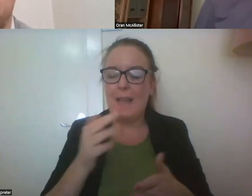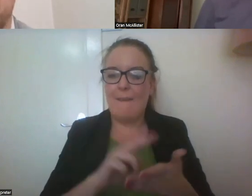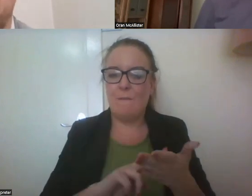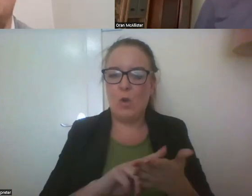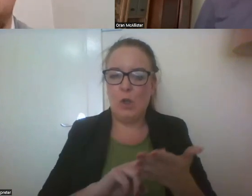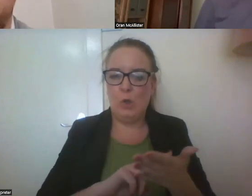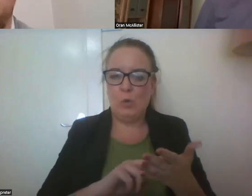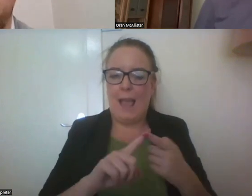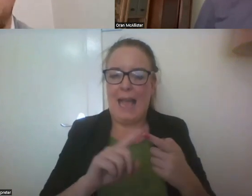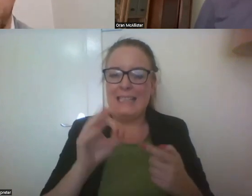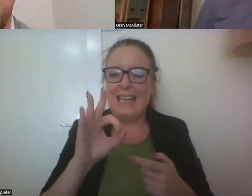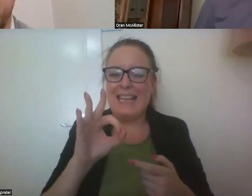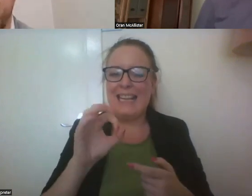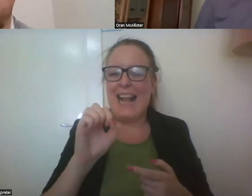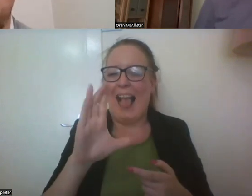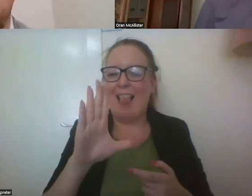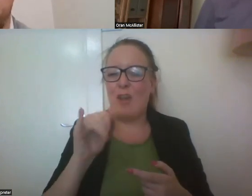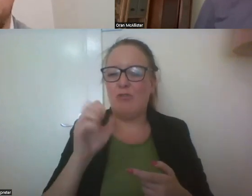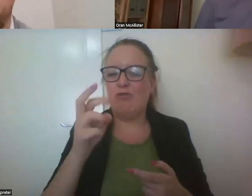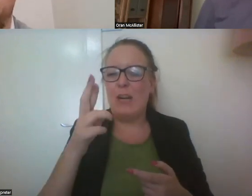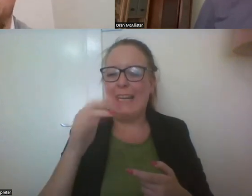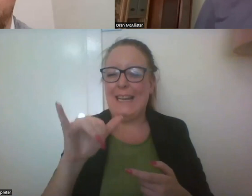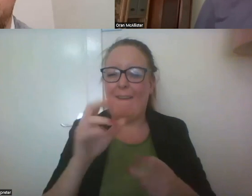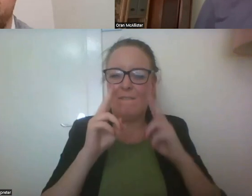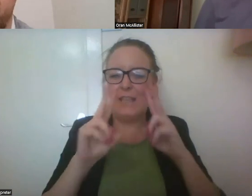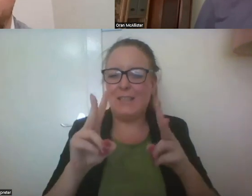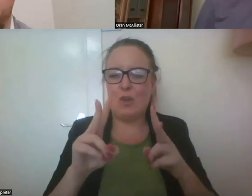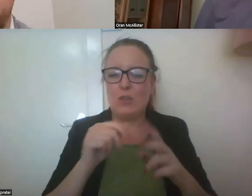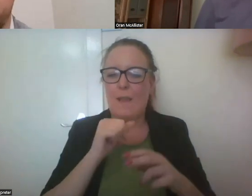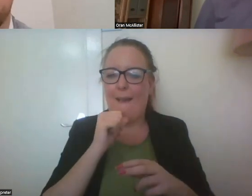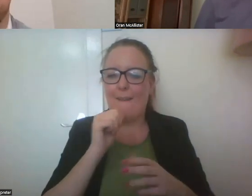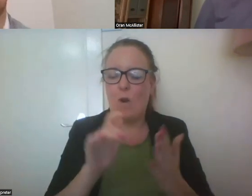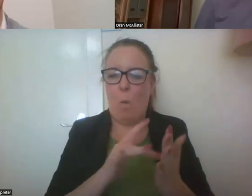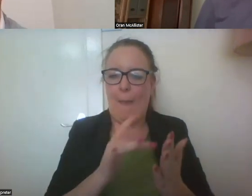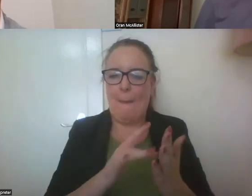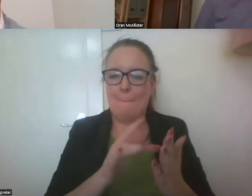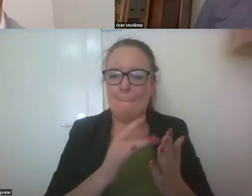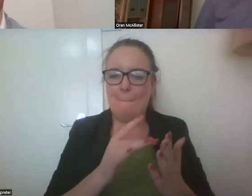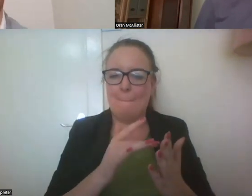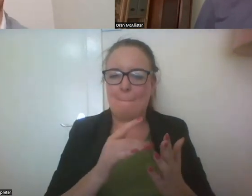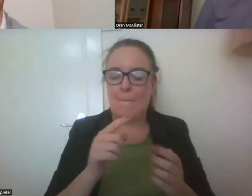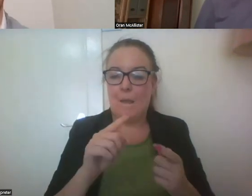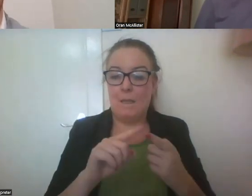"does the code work in the same way as a QR code "where visitors are still directed to the content?